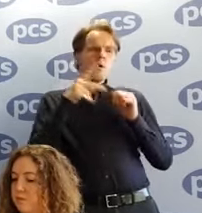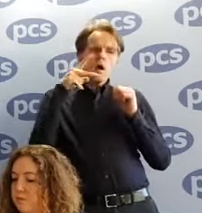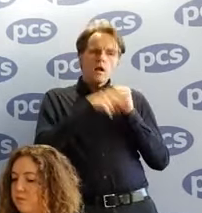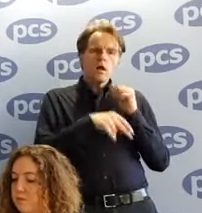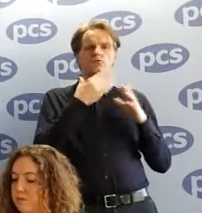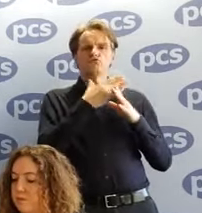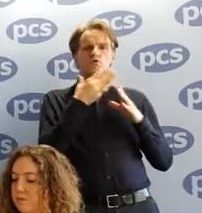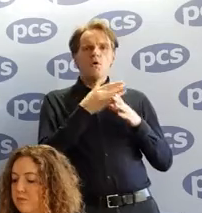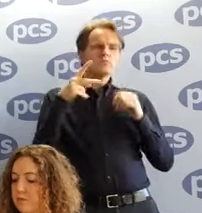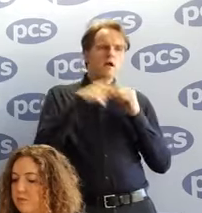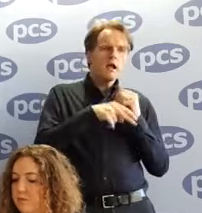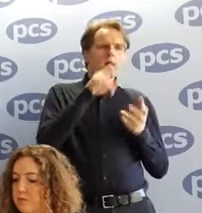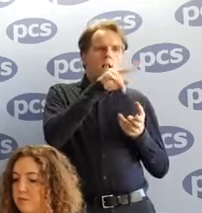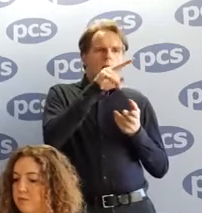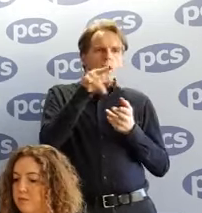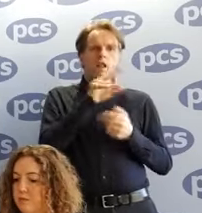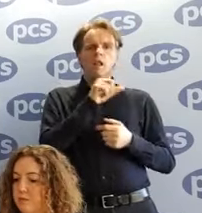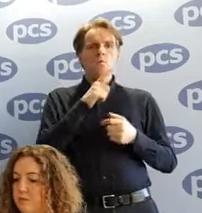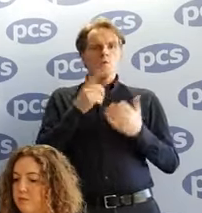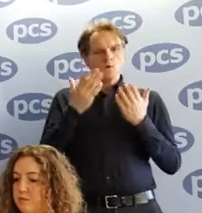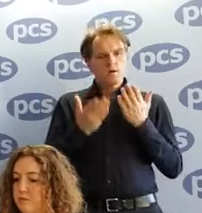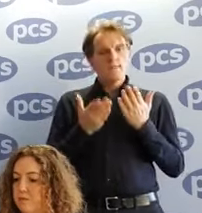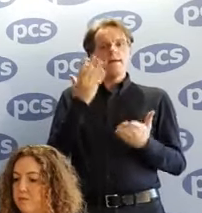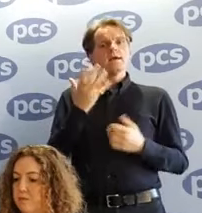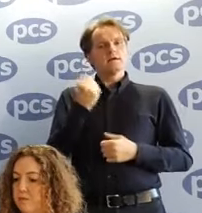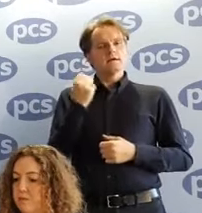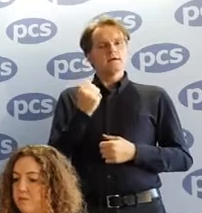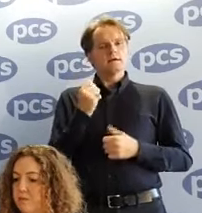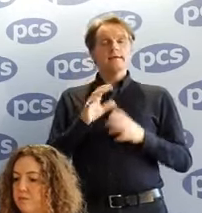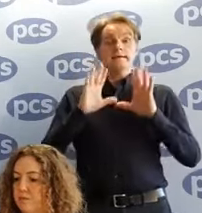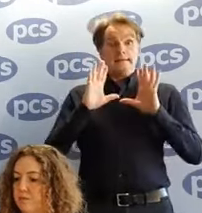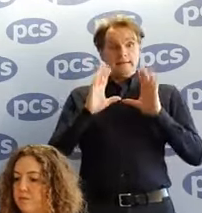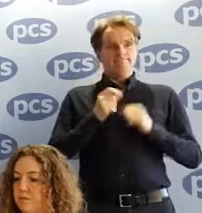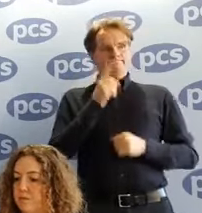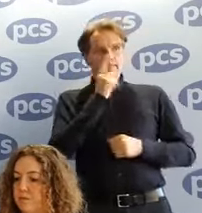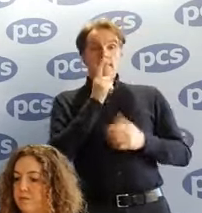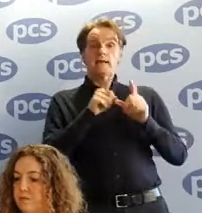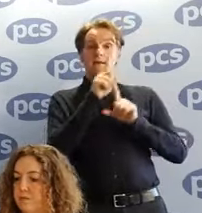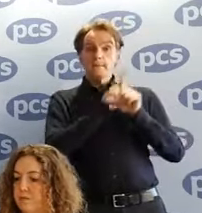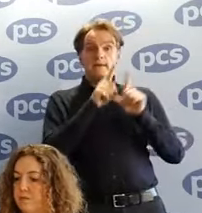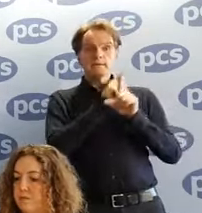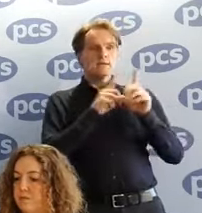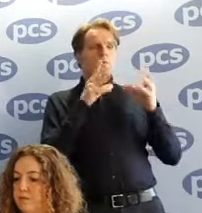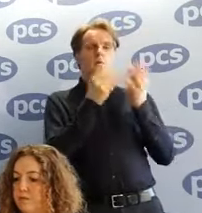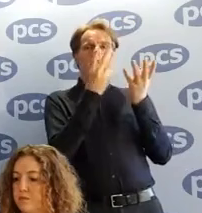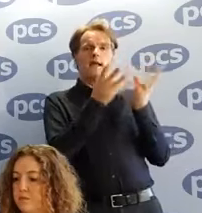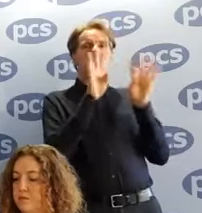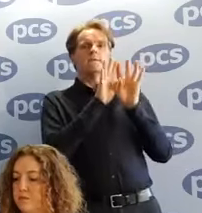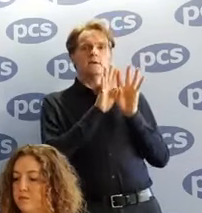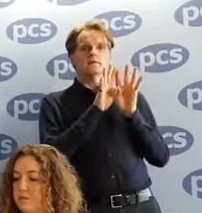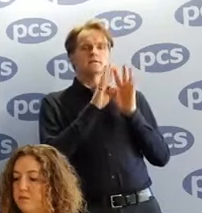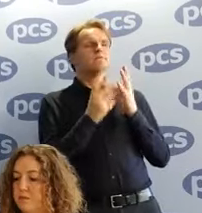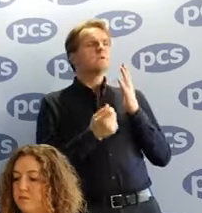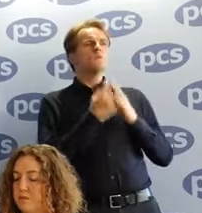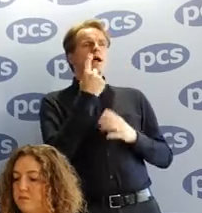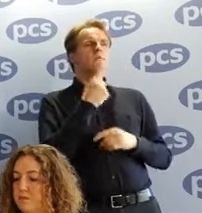order to get people pay raises. Now what I have to sadly report is at that meeting we witnessed what I could only describe as a monumental betrayal of